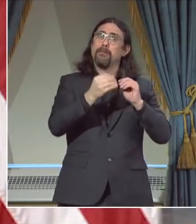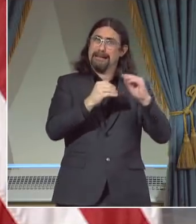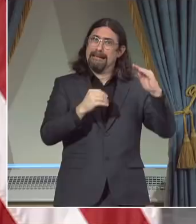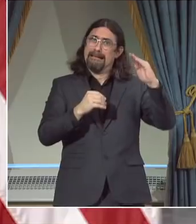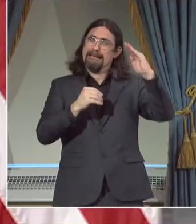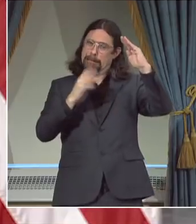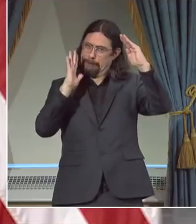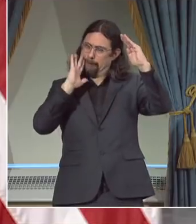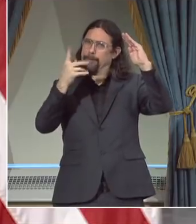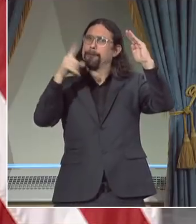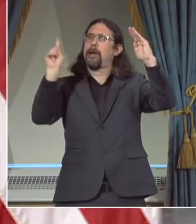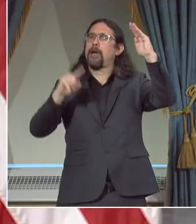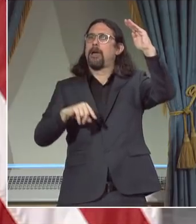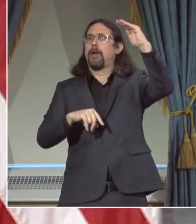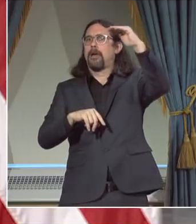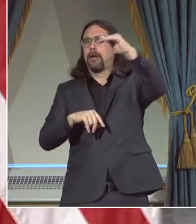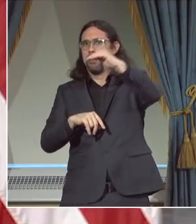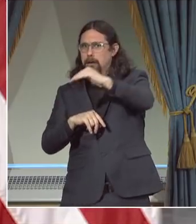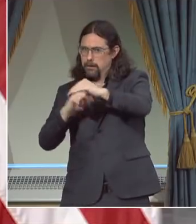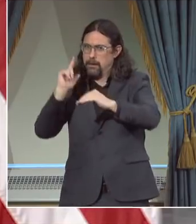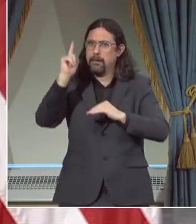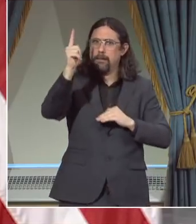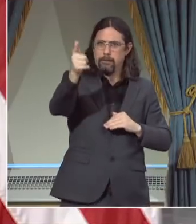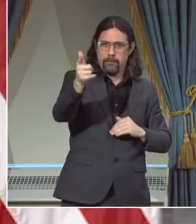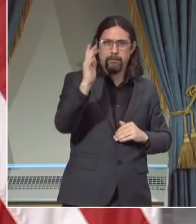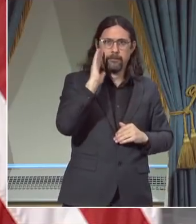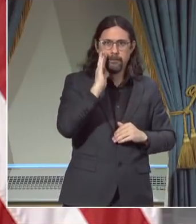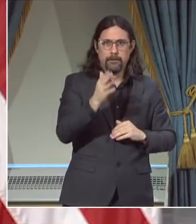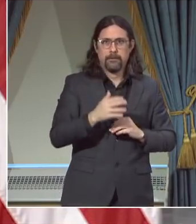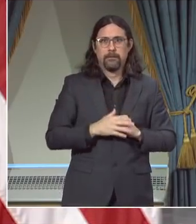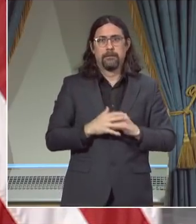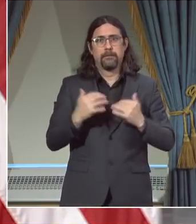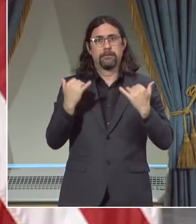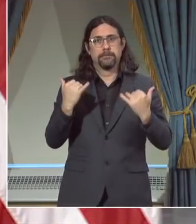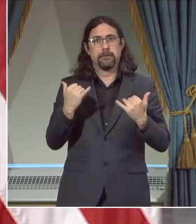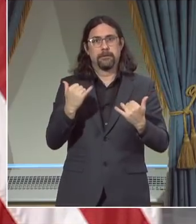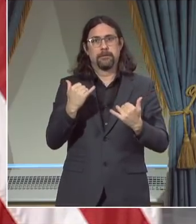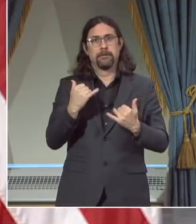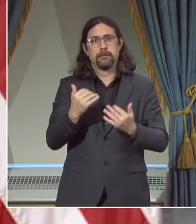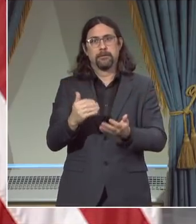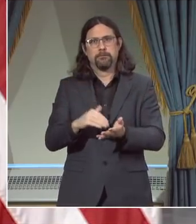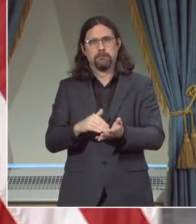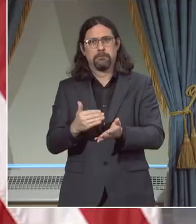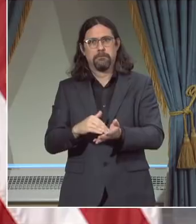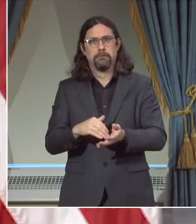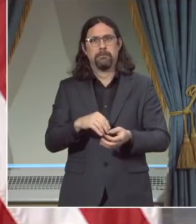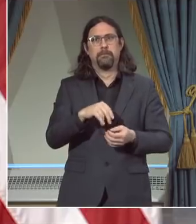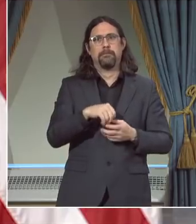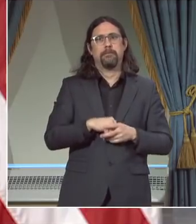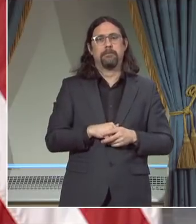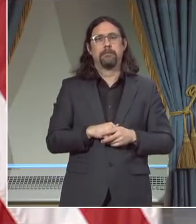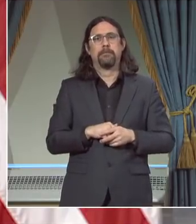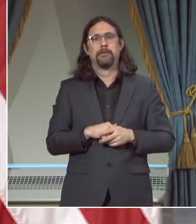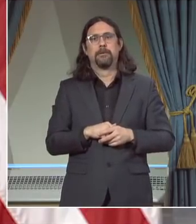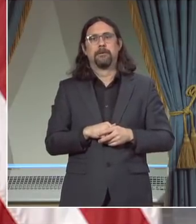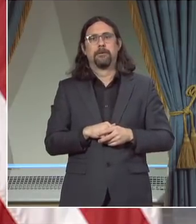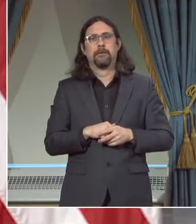NUMBERS ARE STAGGERING. THEY ALL PRREEST ENRE AL PEOPLE, REAL FAMILIES. AS OF THIS MORNING WE WERE